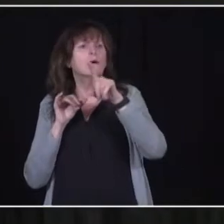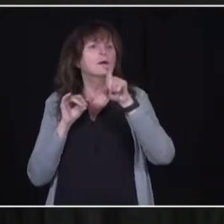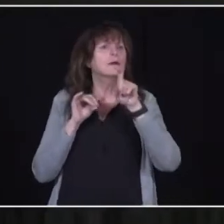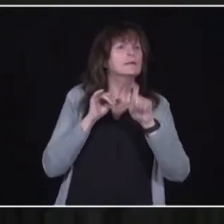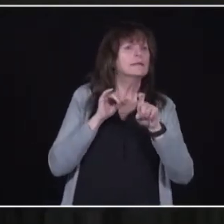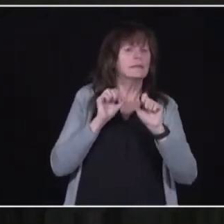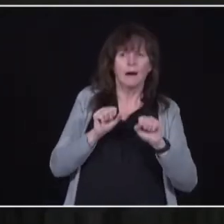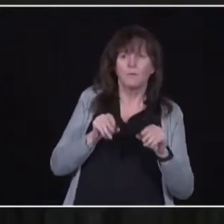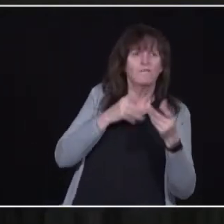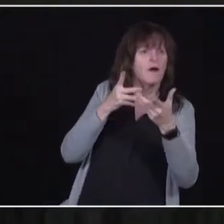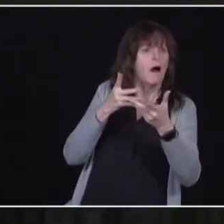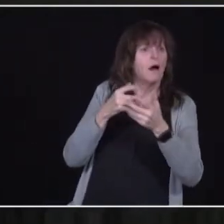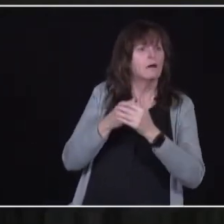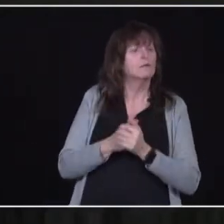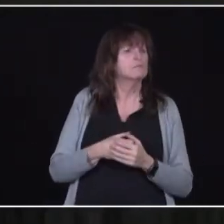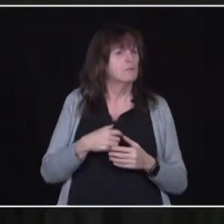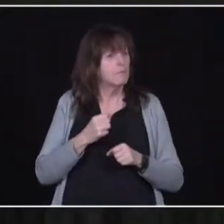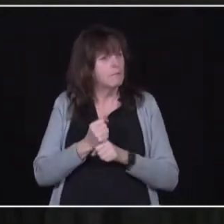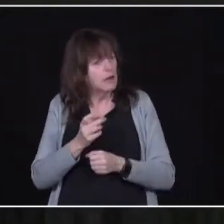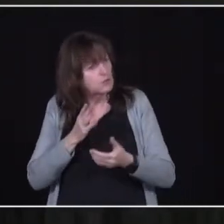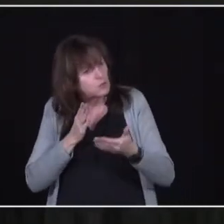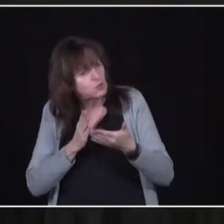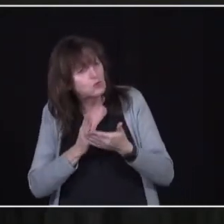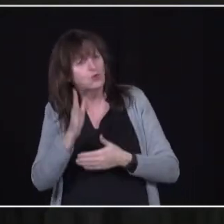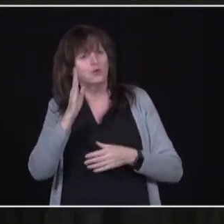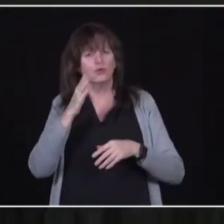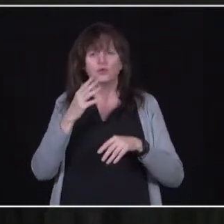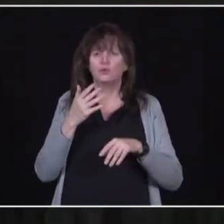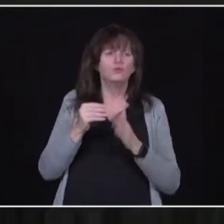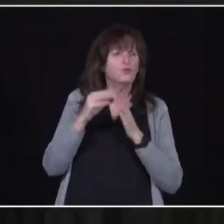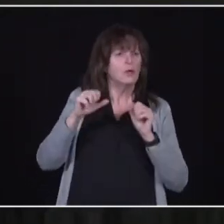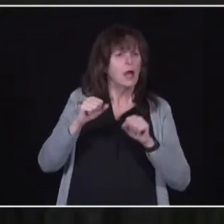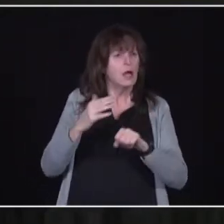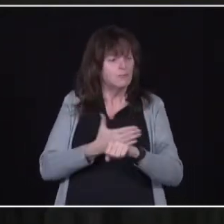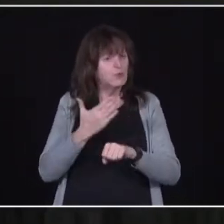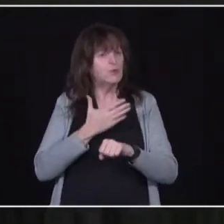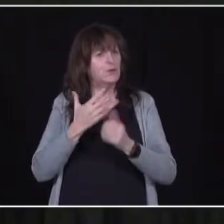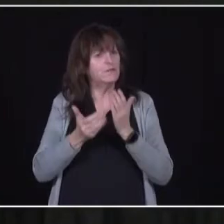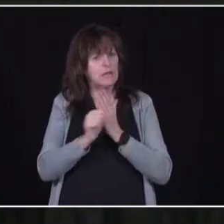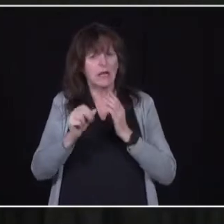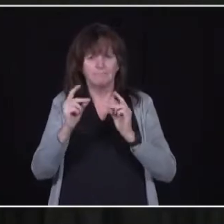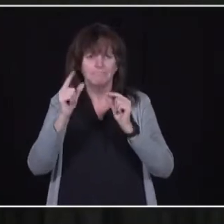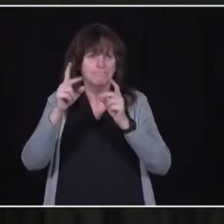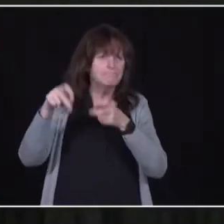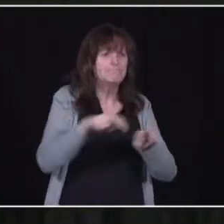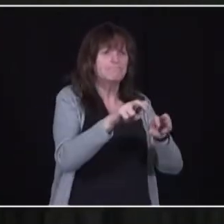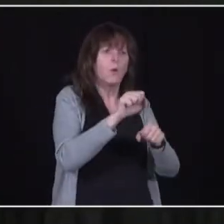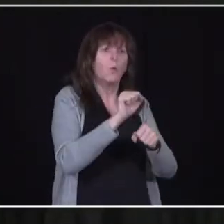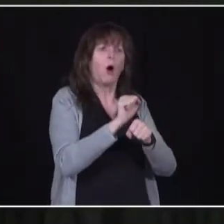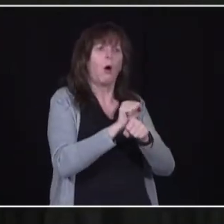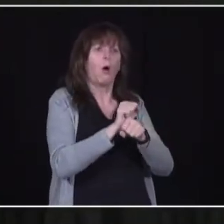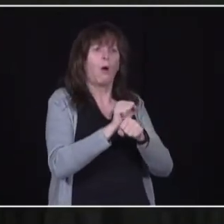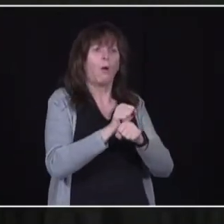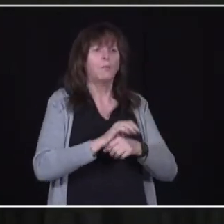This insurance on Terrien's can up skill and join the workforce quickly. Part of our plan